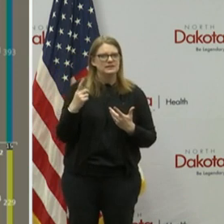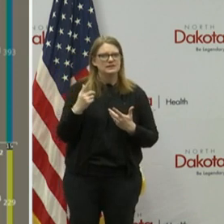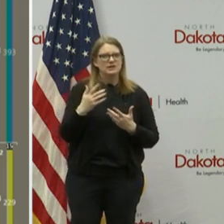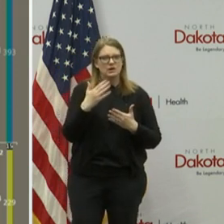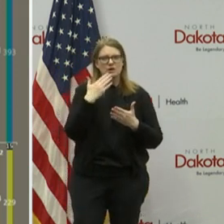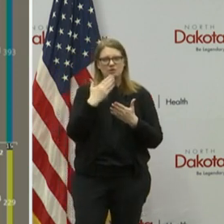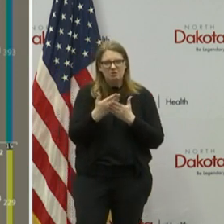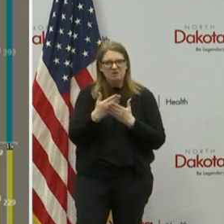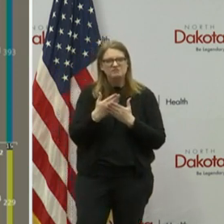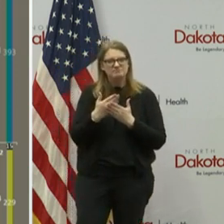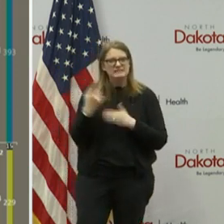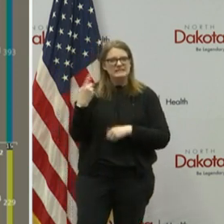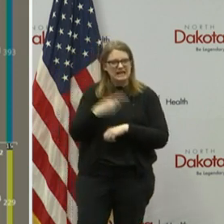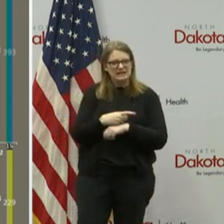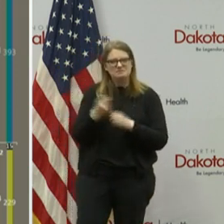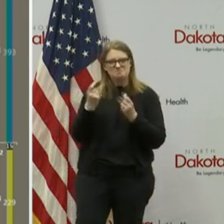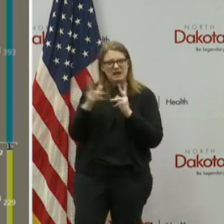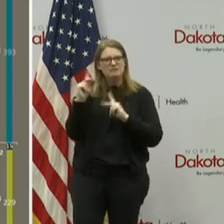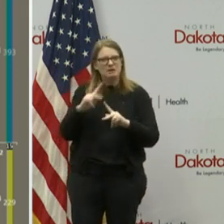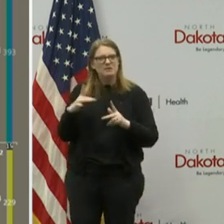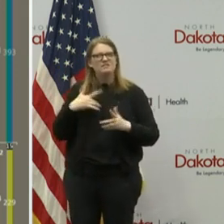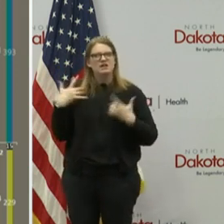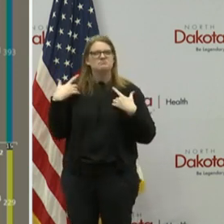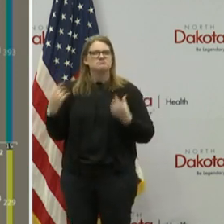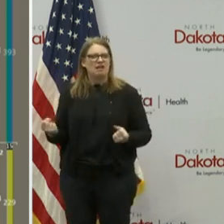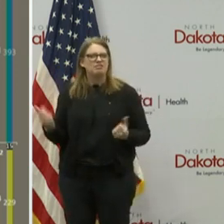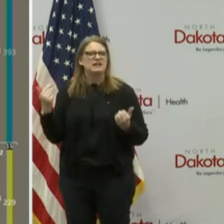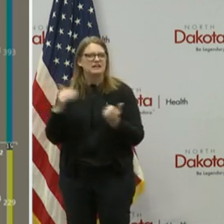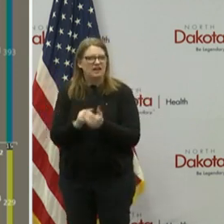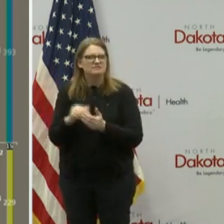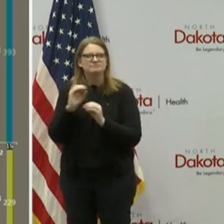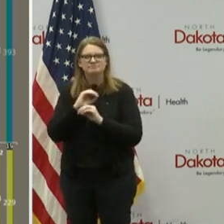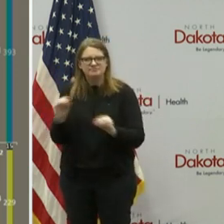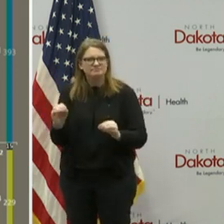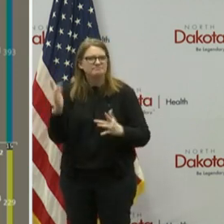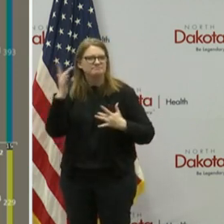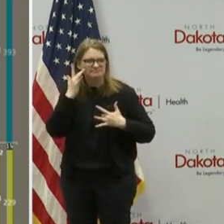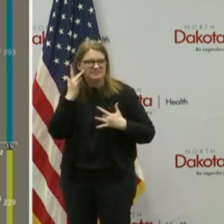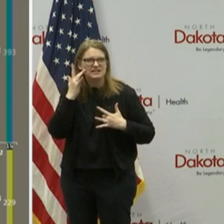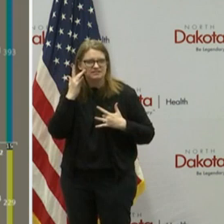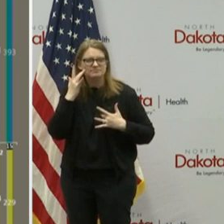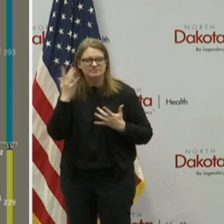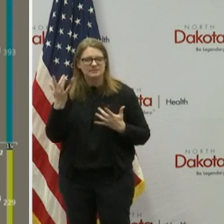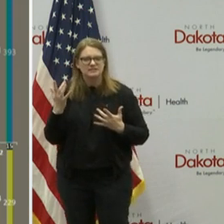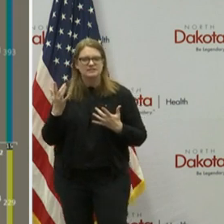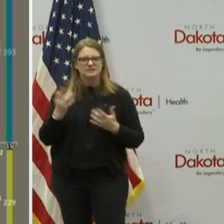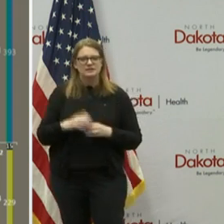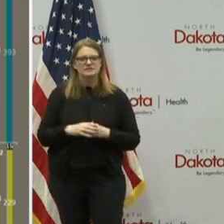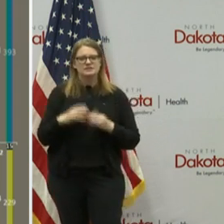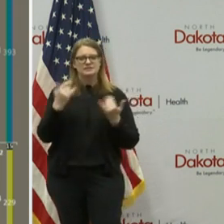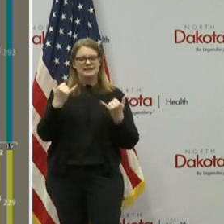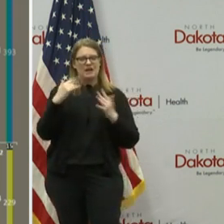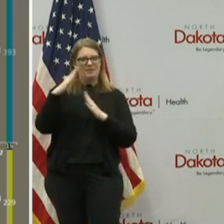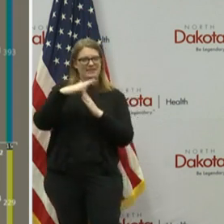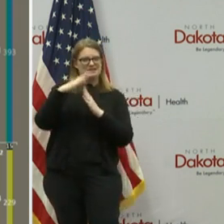AROUND IN THE LAST FOUR DAYS. THAT'S BECAUSE WE ARE HAVING GOOD, SOLID DAYS OF RECOVERY TO GO ALONG WITH THAT.